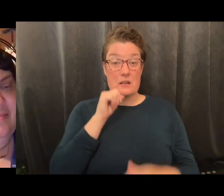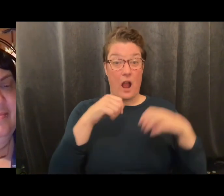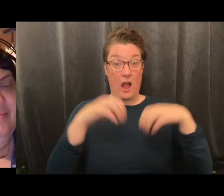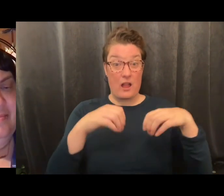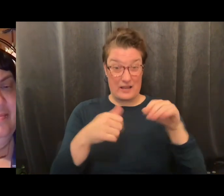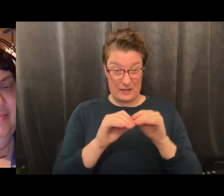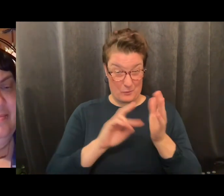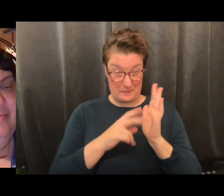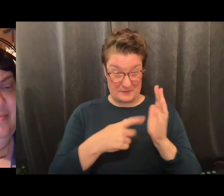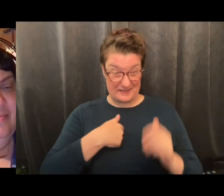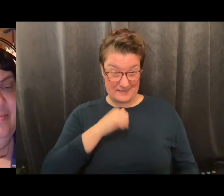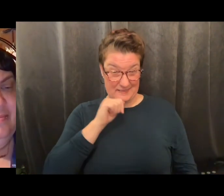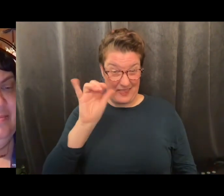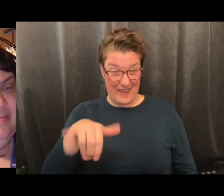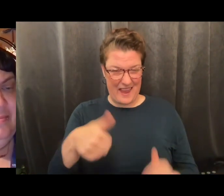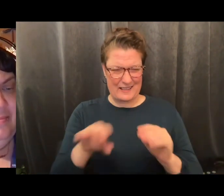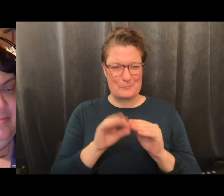looking at the world and relating to life.